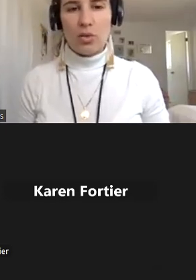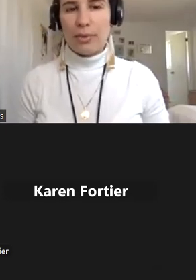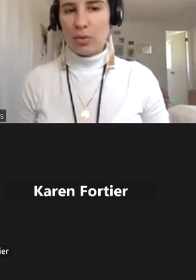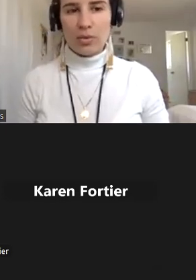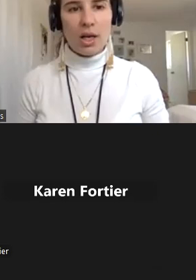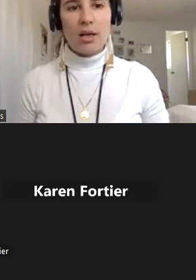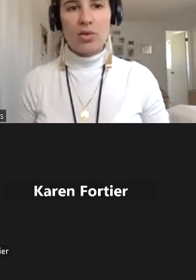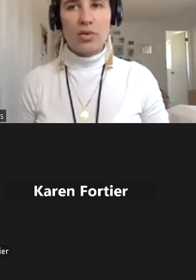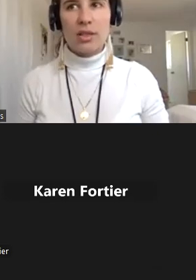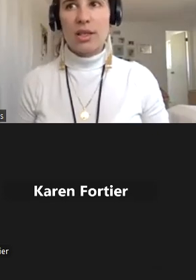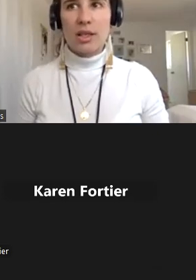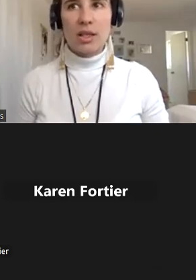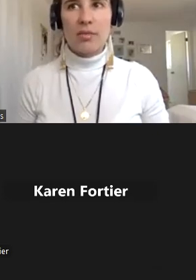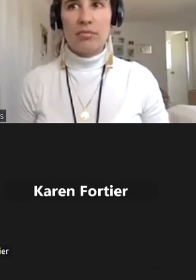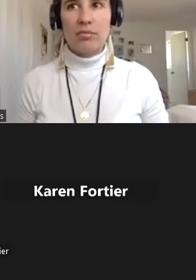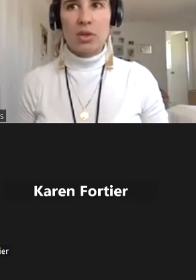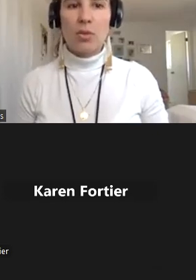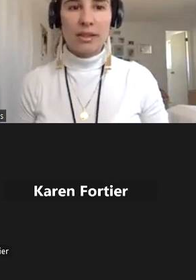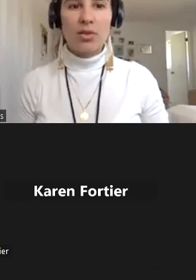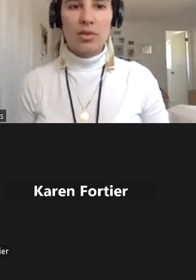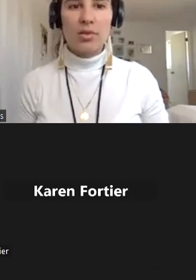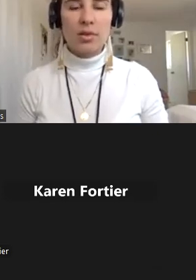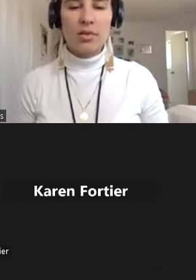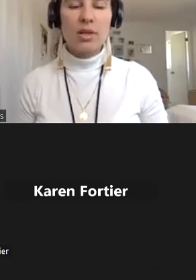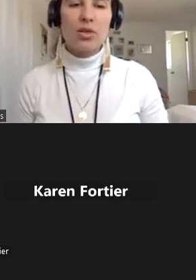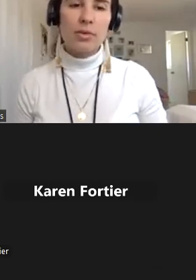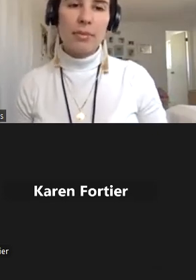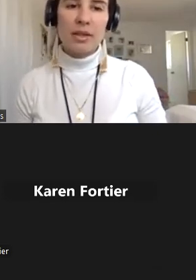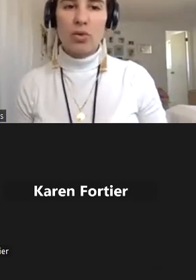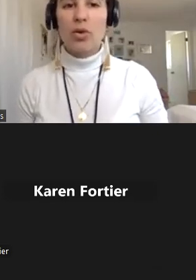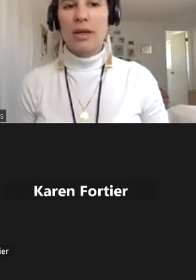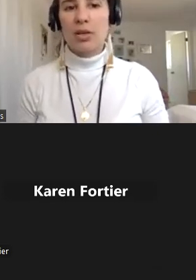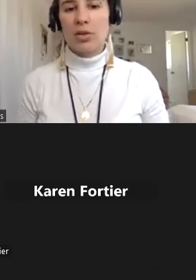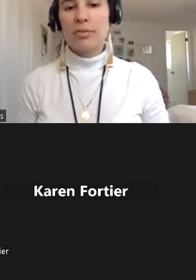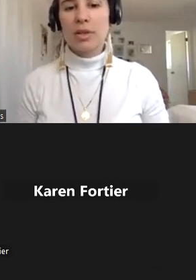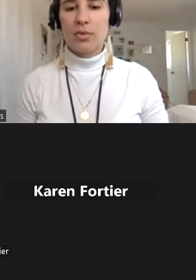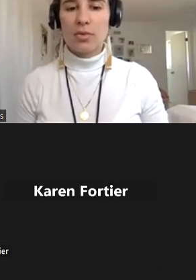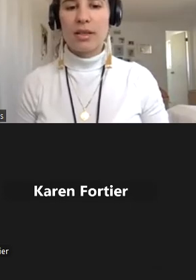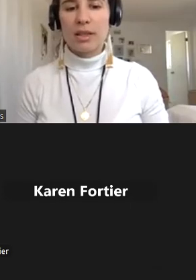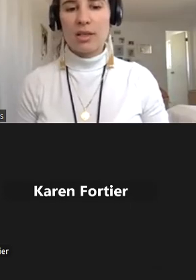that you want to pass along to us about either Part 1 or Part 2. And we can share those with Jami. Or if you have feedback for us here